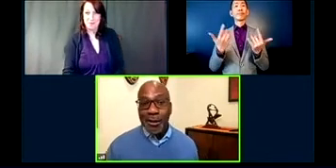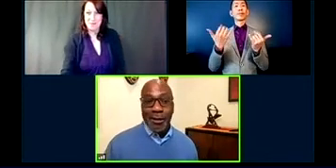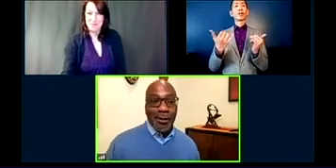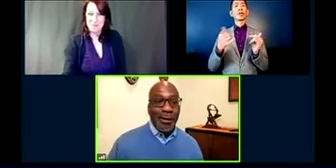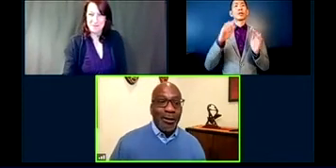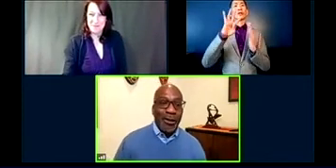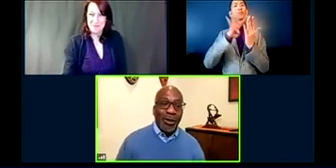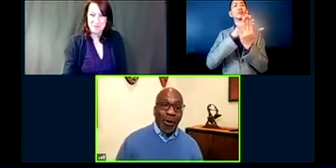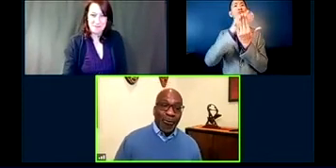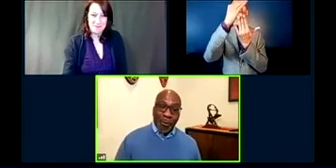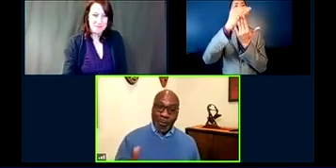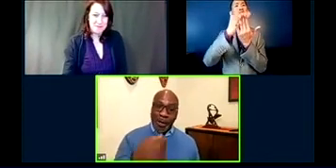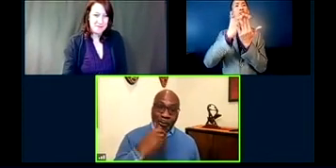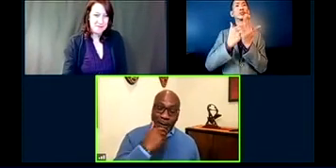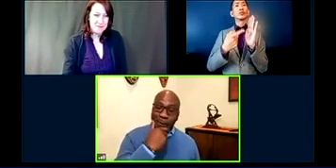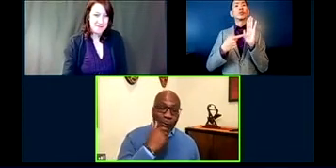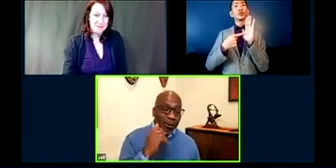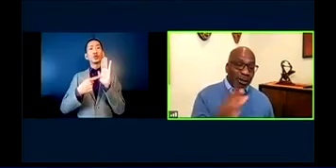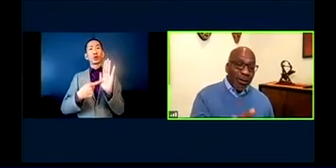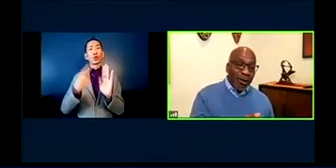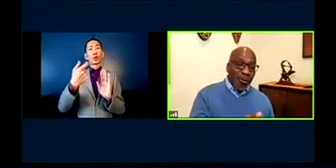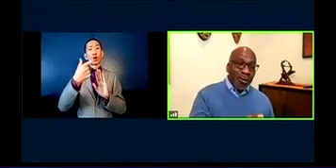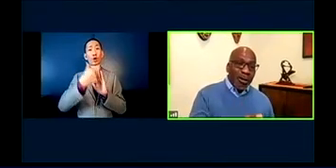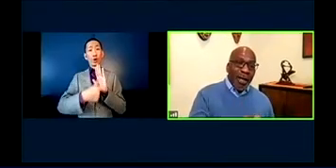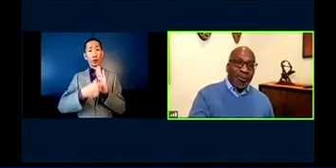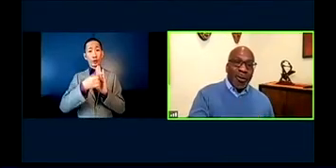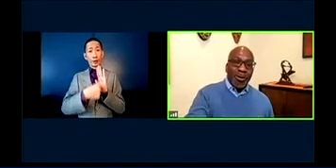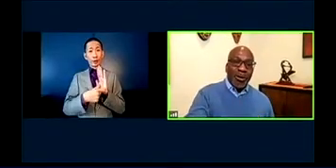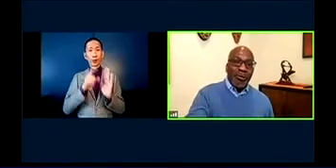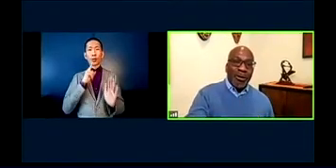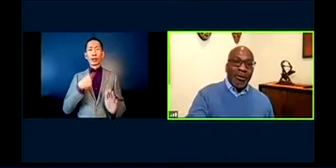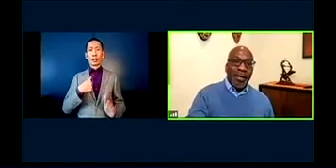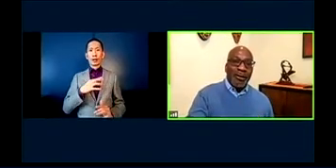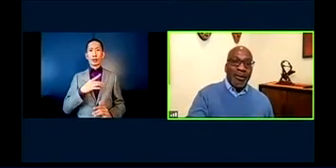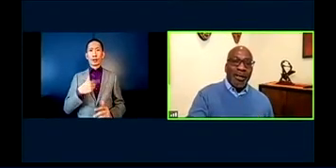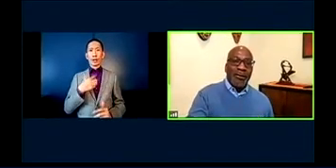NEXT SLIDE. THIS IS JUST A CHART FROM A